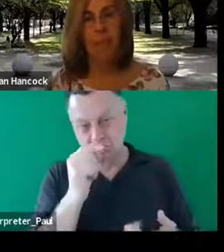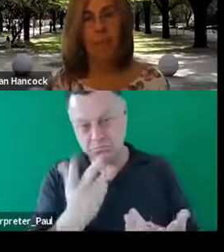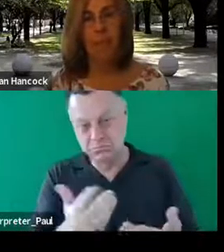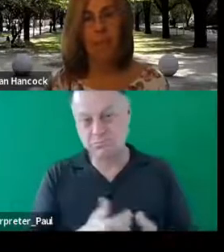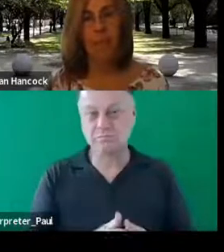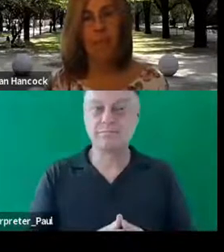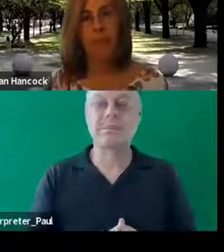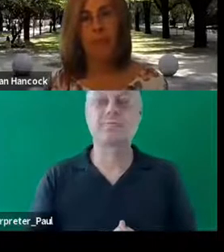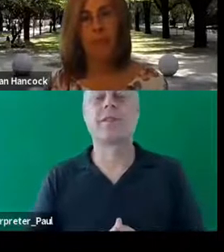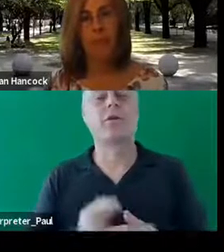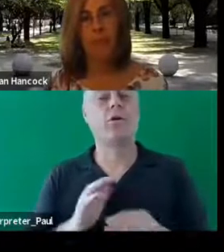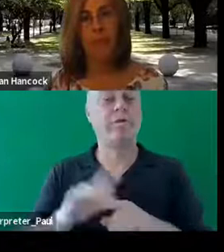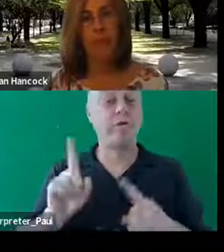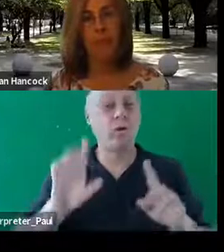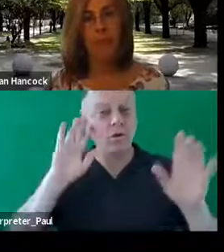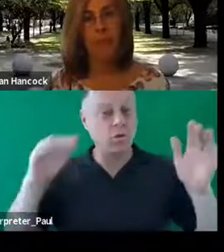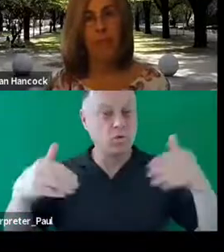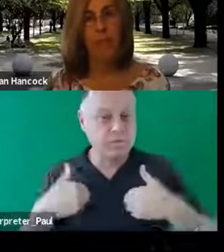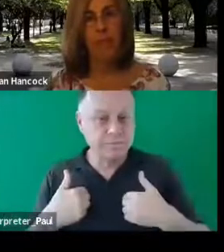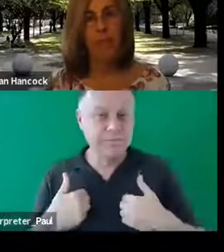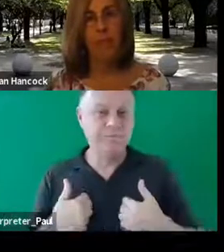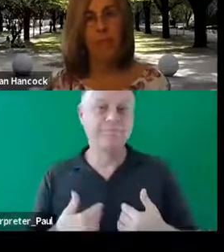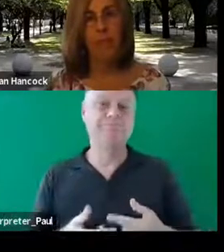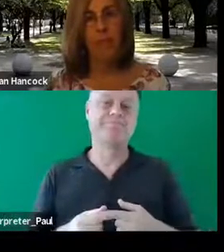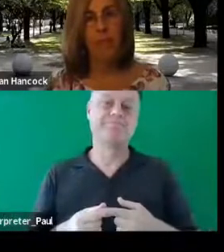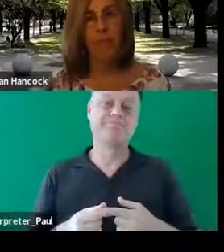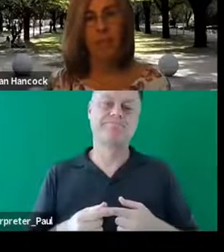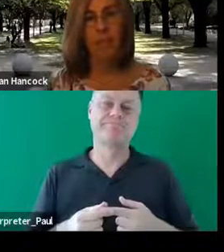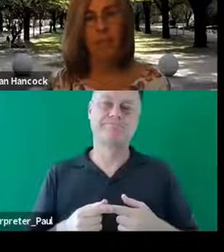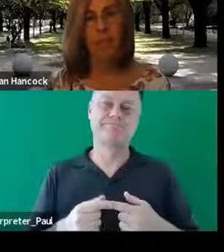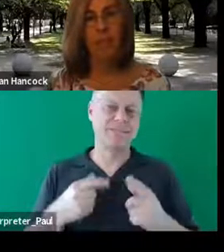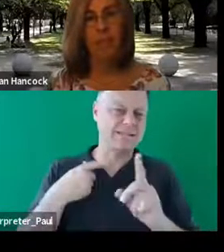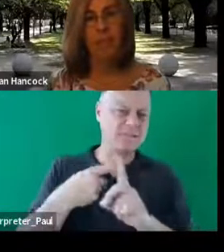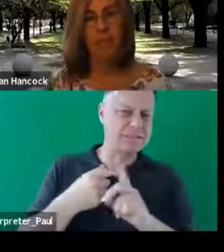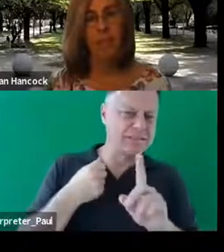around autism and the impacts and the strengths and all the really positive things around autism.